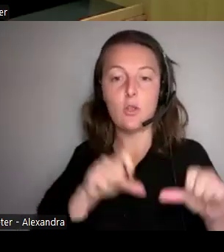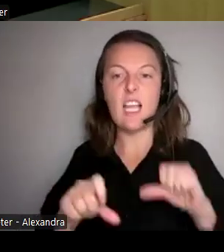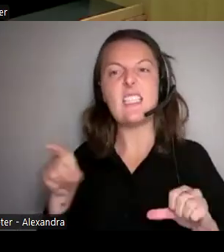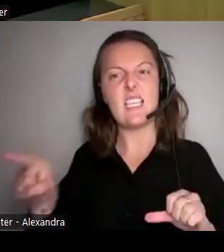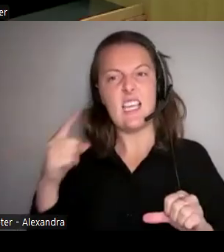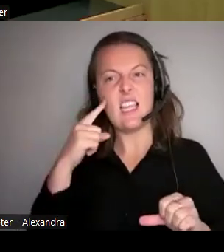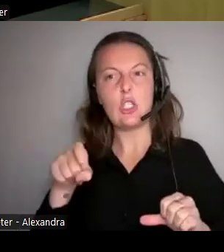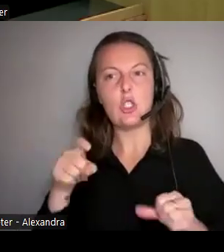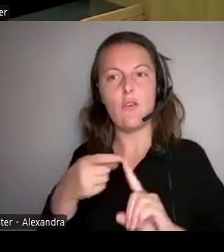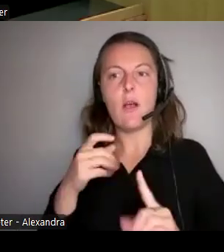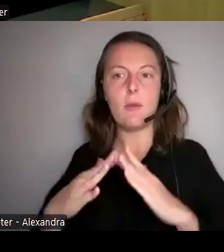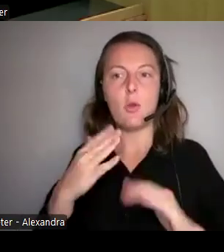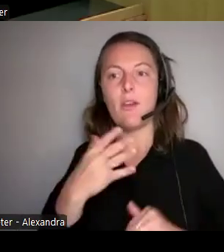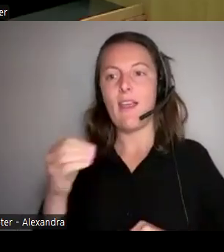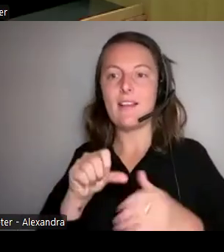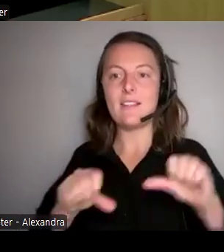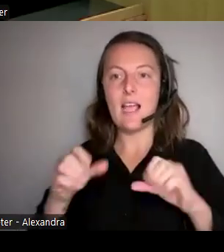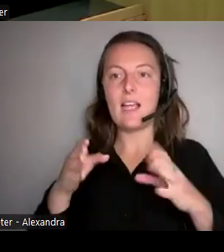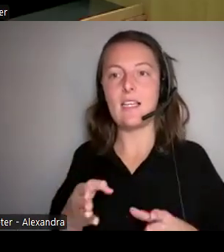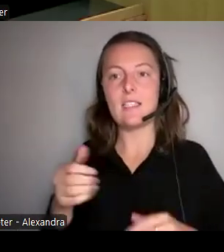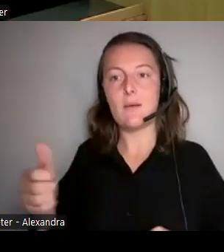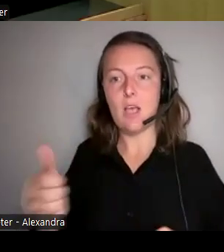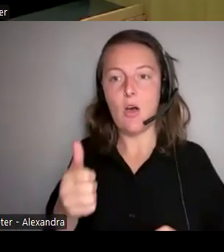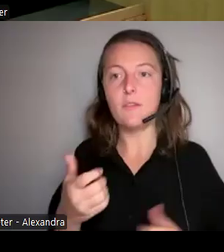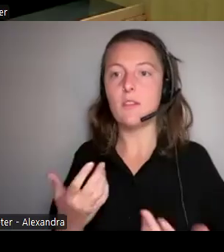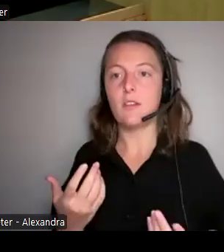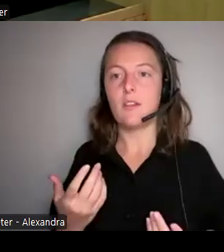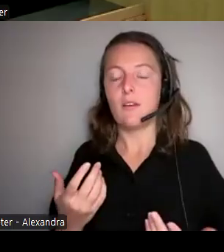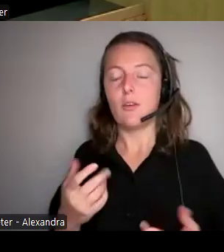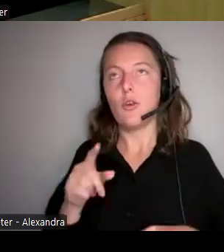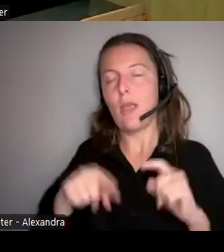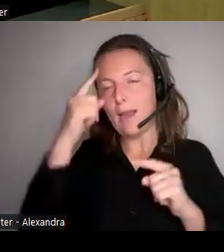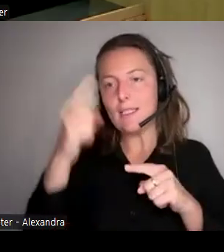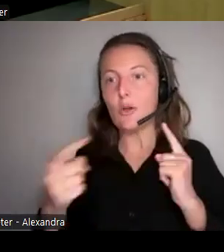and scientists themselves. I mean you can't really disagree with that it should come from us.